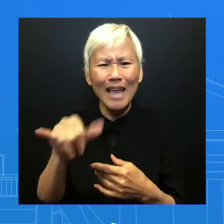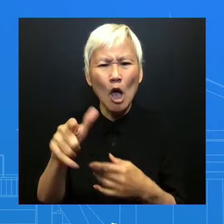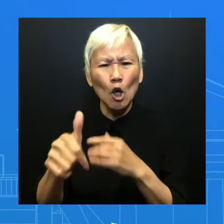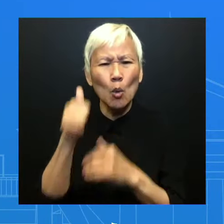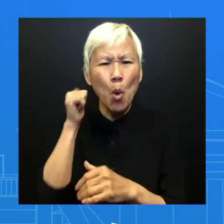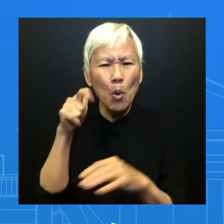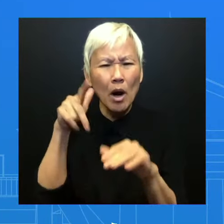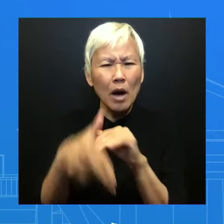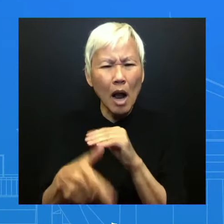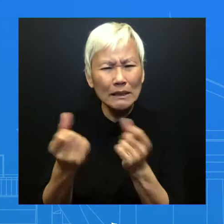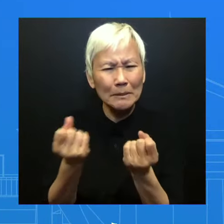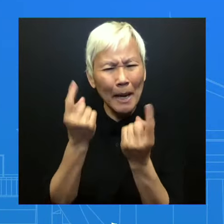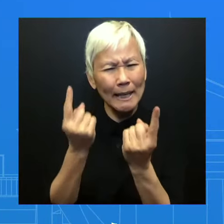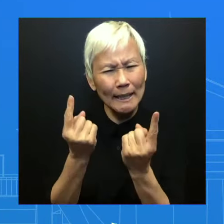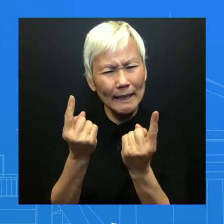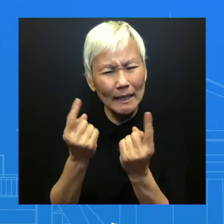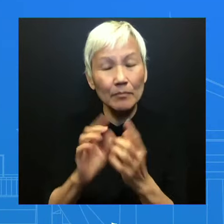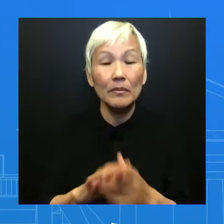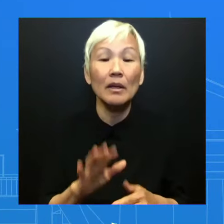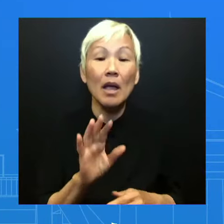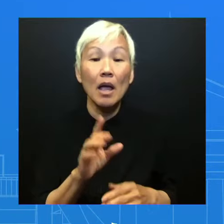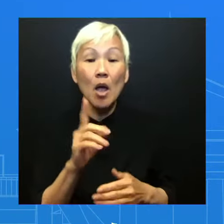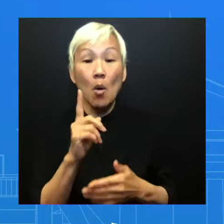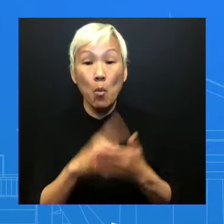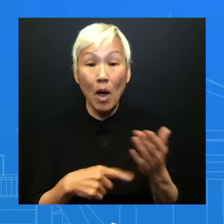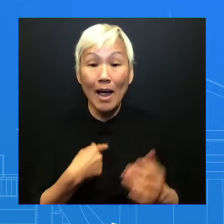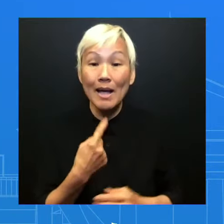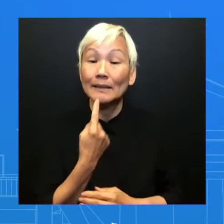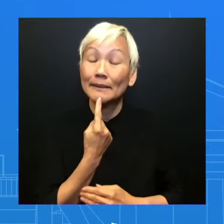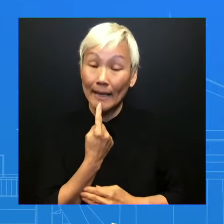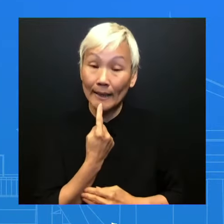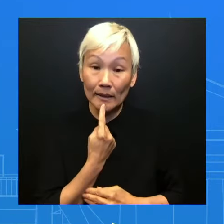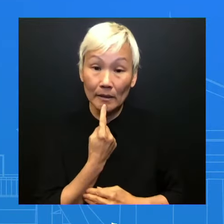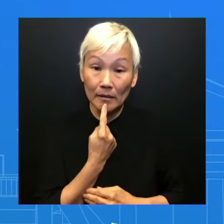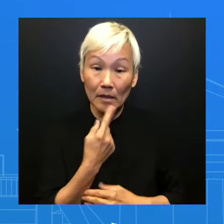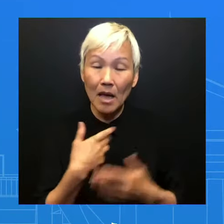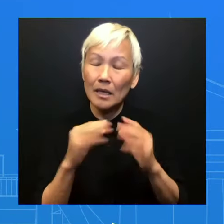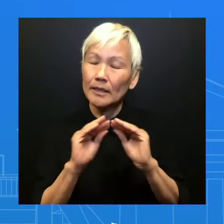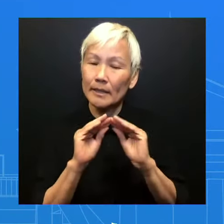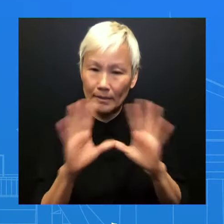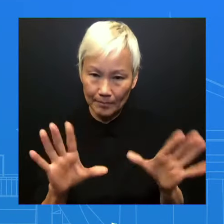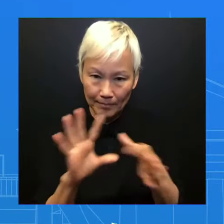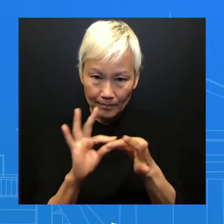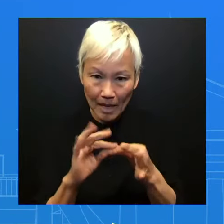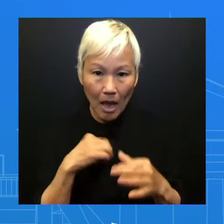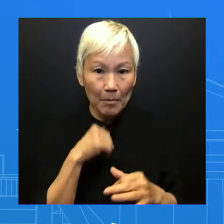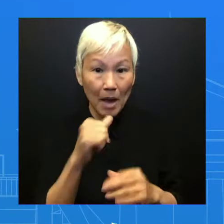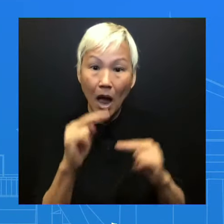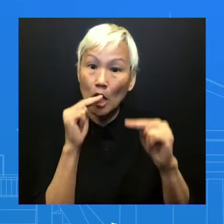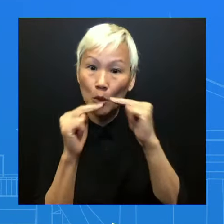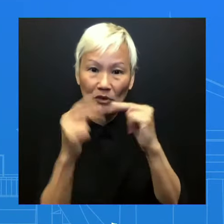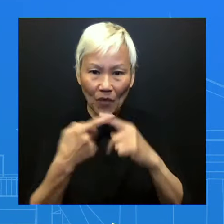and I've been very clear: We're just not going to read out and not -- I'm not going to negotiate from here. I'm not going to read out conversations that we have from here.